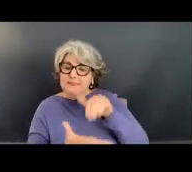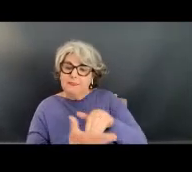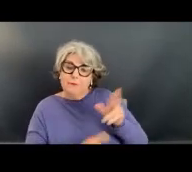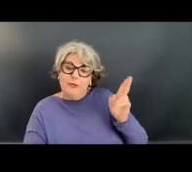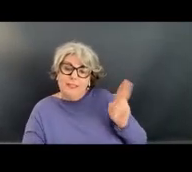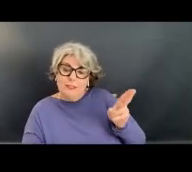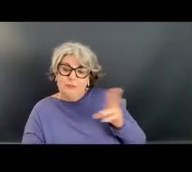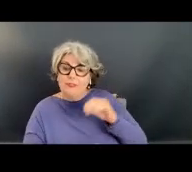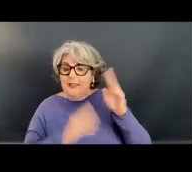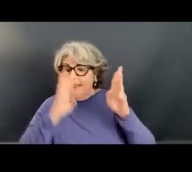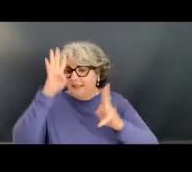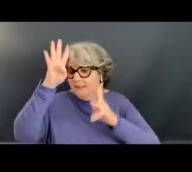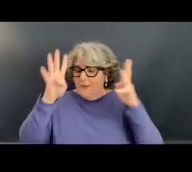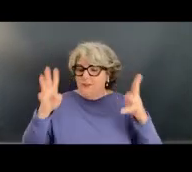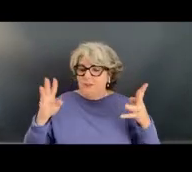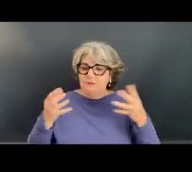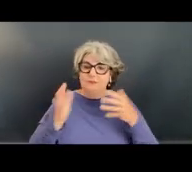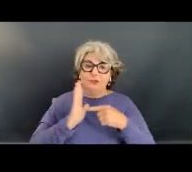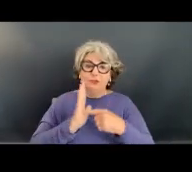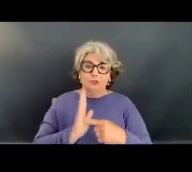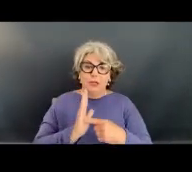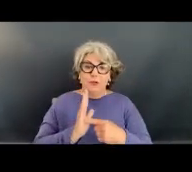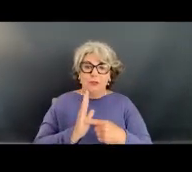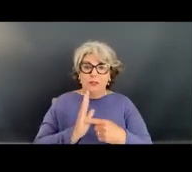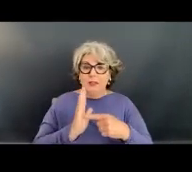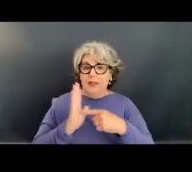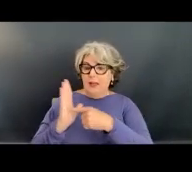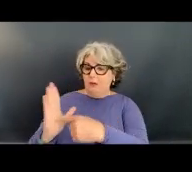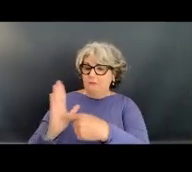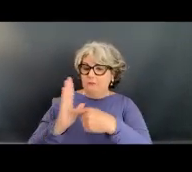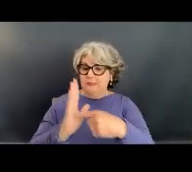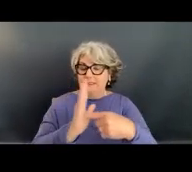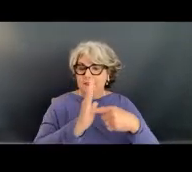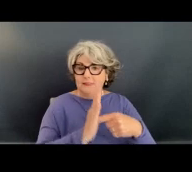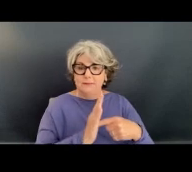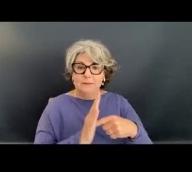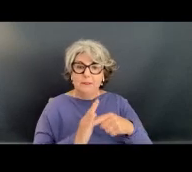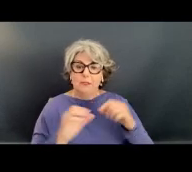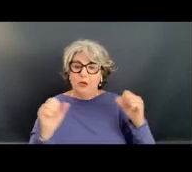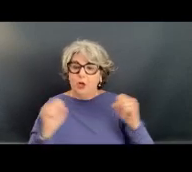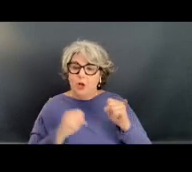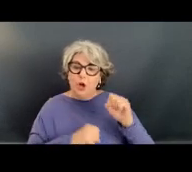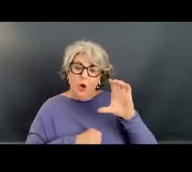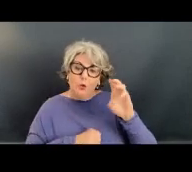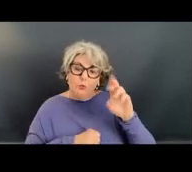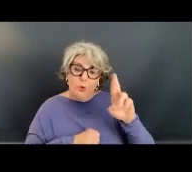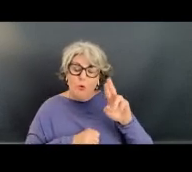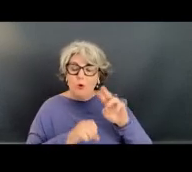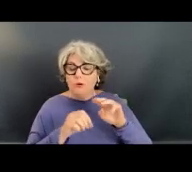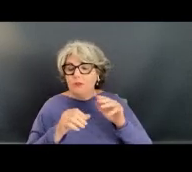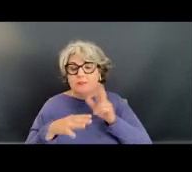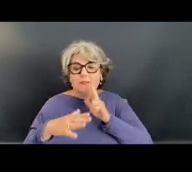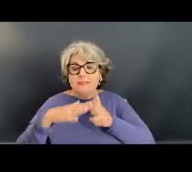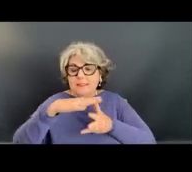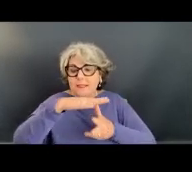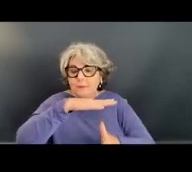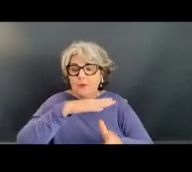innovation as showcased not only by our exhibits, which include a Cold War submarine, numerous military and civilian aircraft